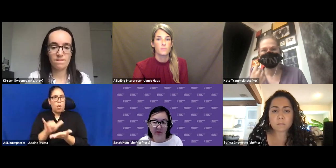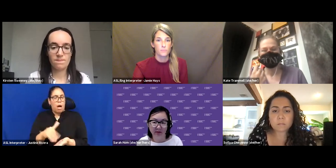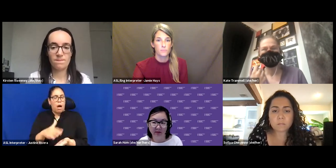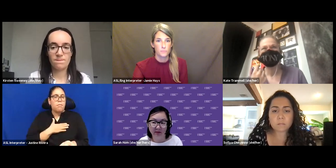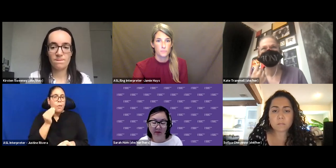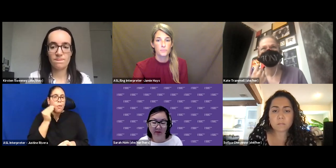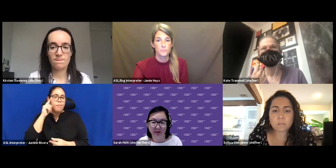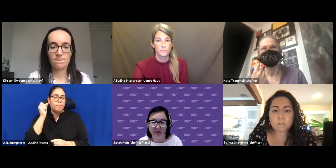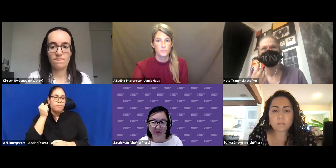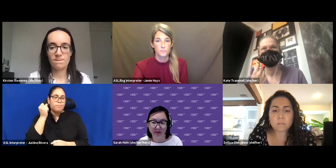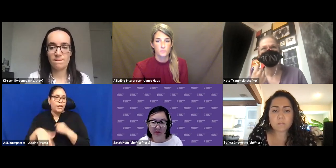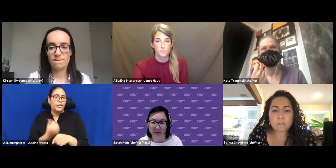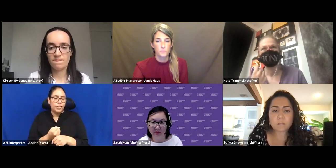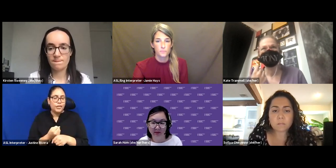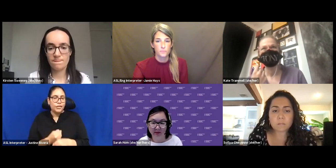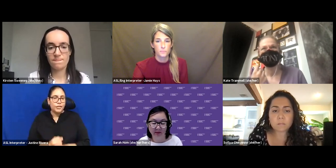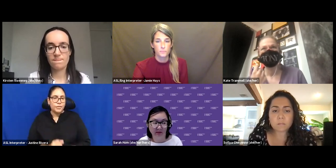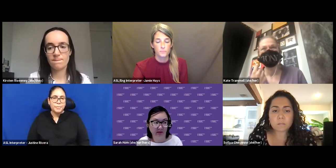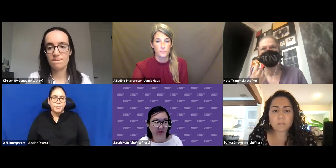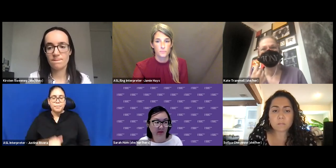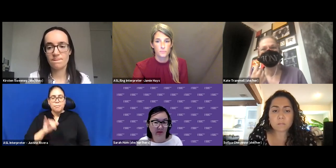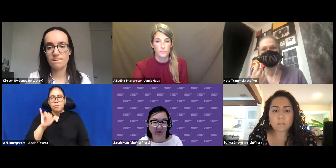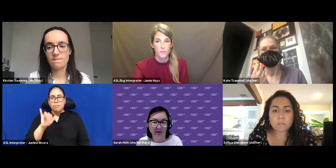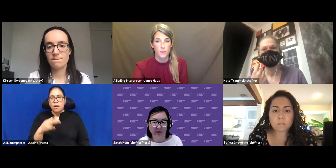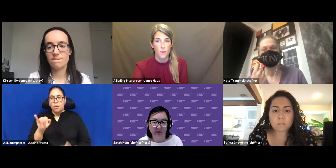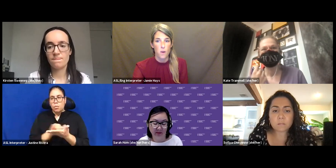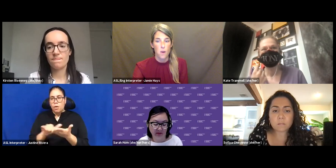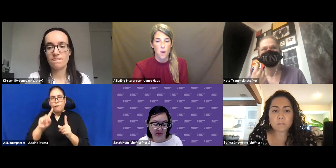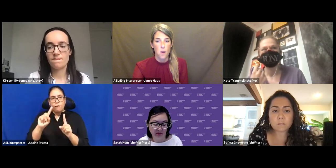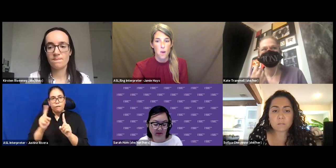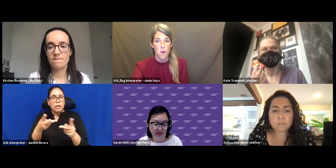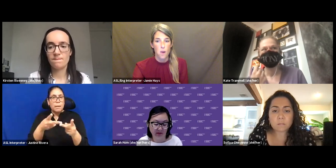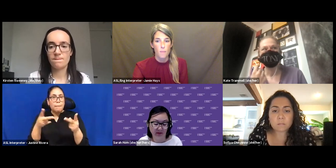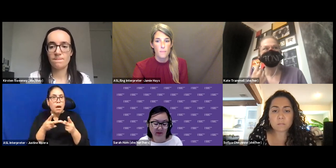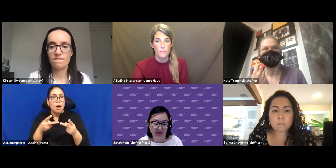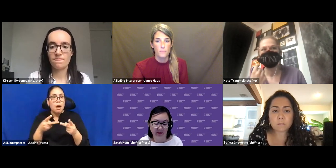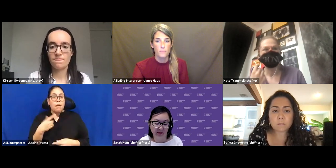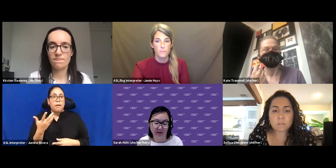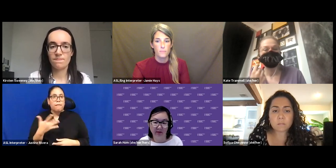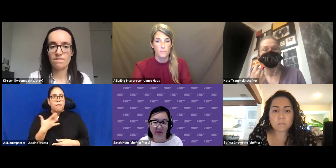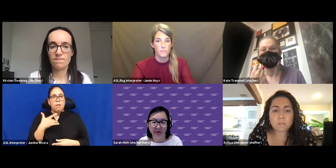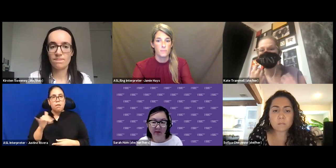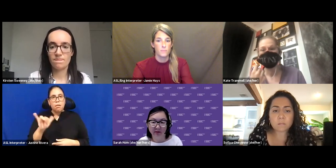it was the first place I felt like I could just be whatever I